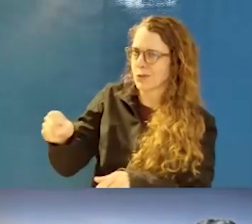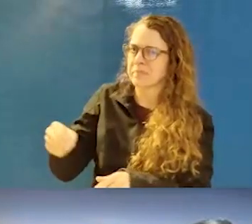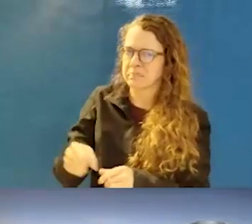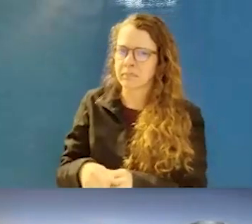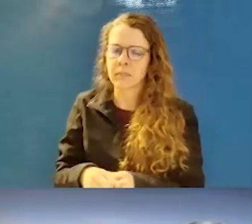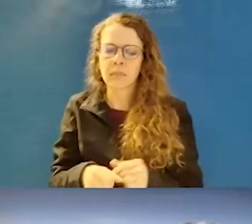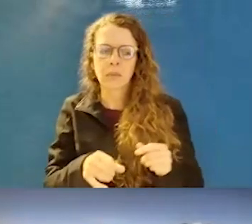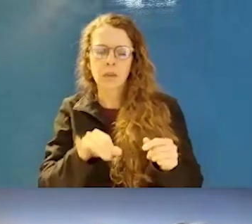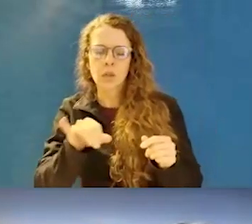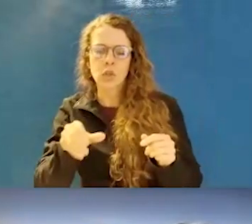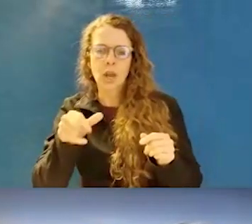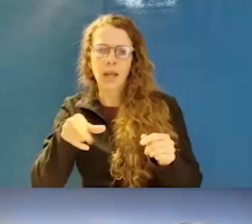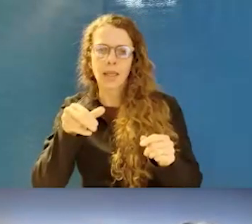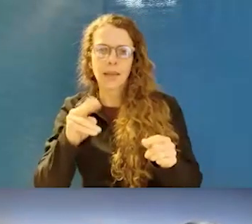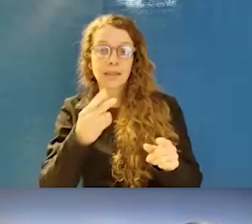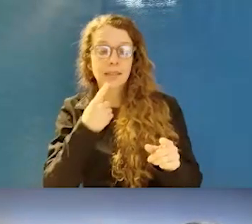Jacqueline wants to know says I'm unsure here.